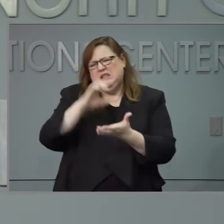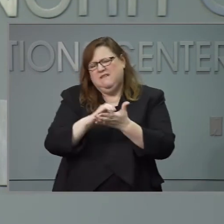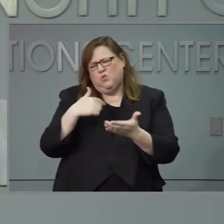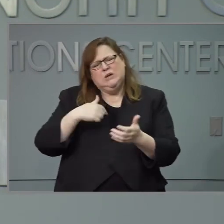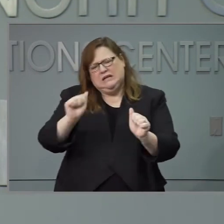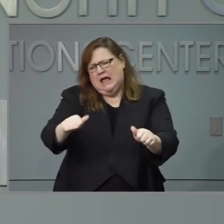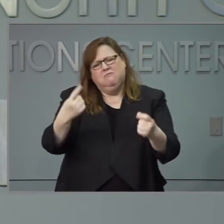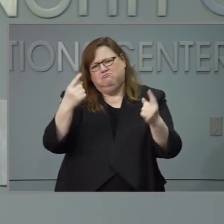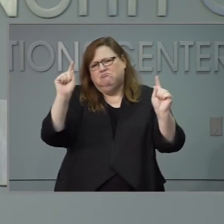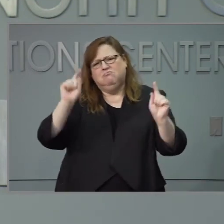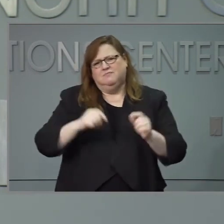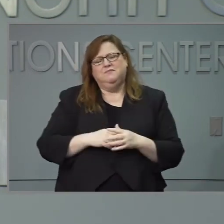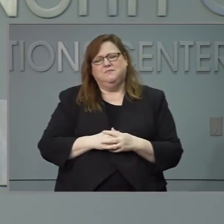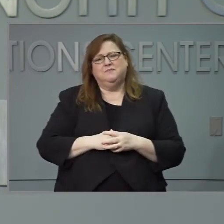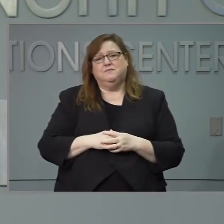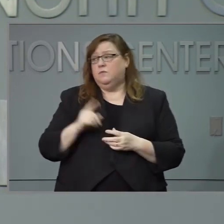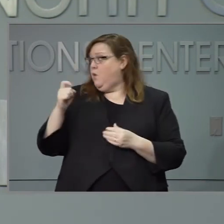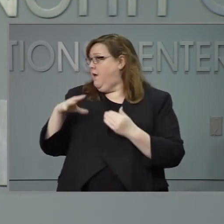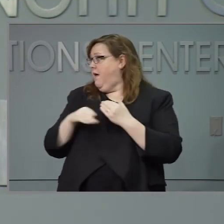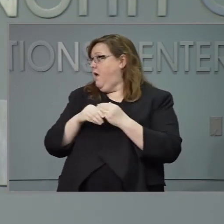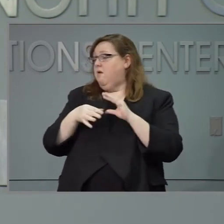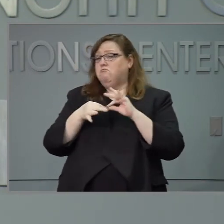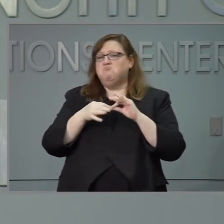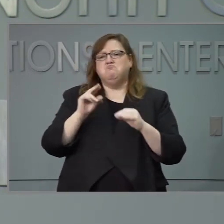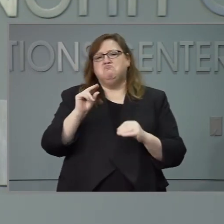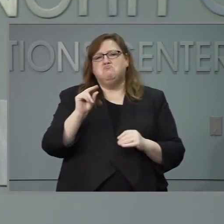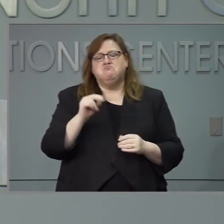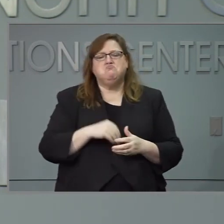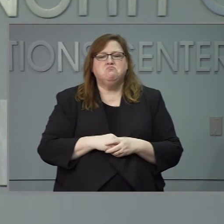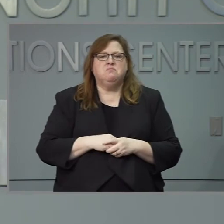FUNCIONAN LAS EMPRESAS, TRAÍA PROYECTOS A CAROLINA DEL NORTE